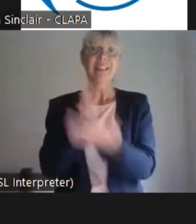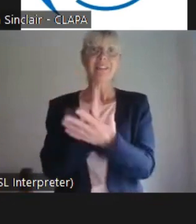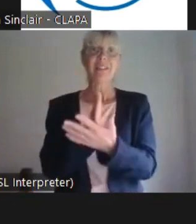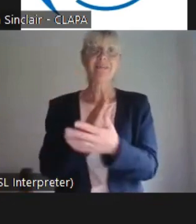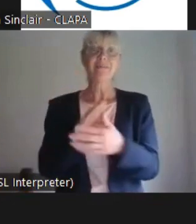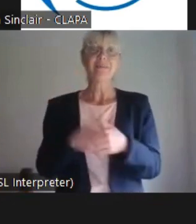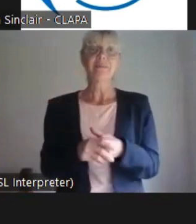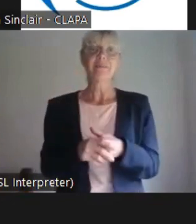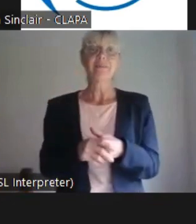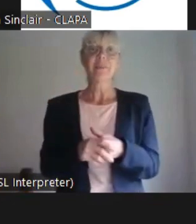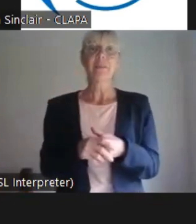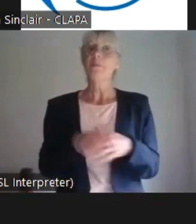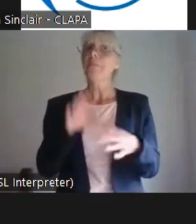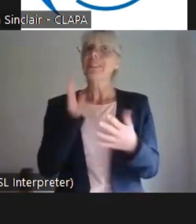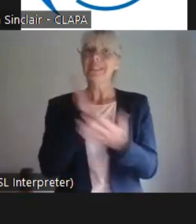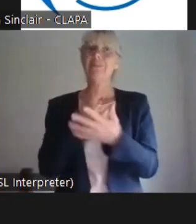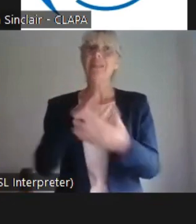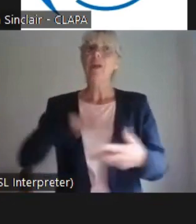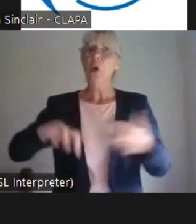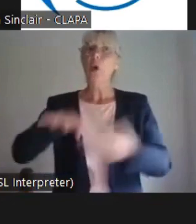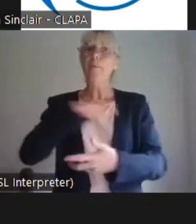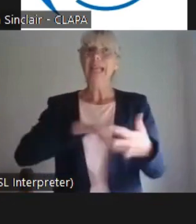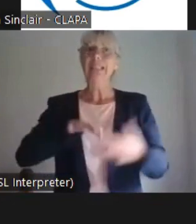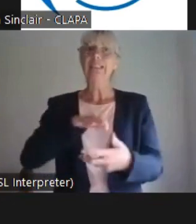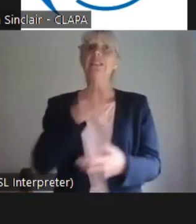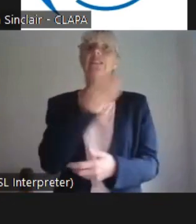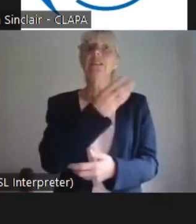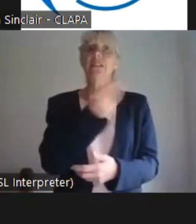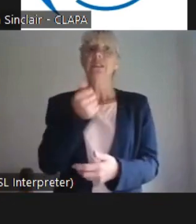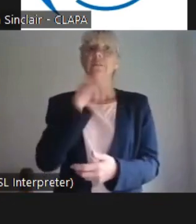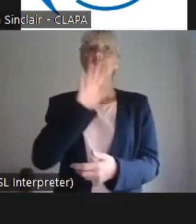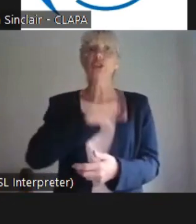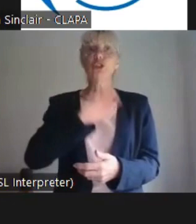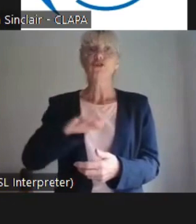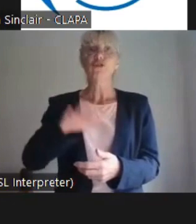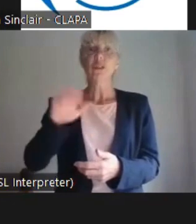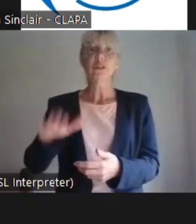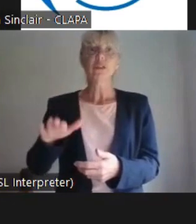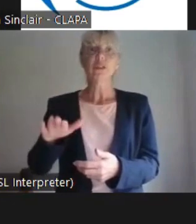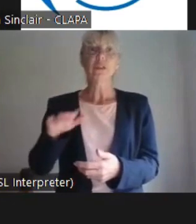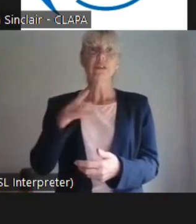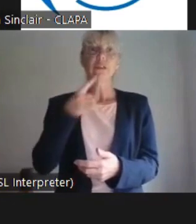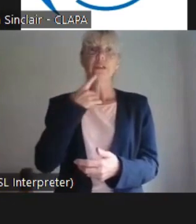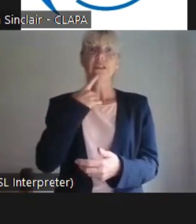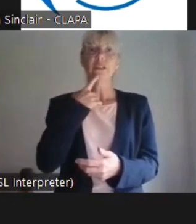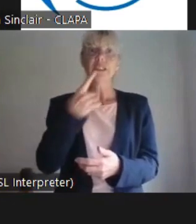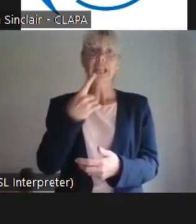complex and so for some children parents say oh they had their grommets and suddenly their speech